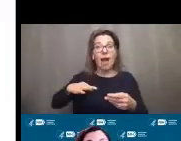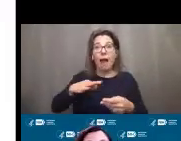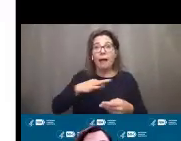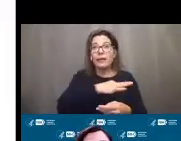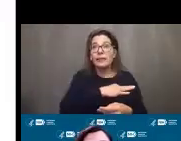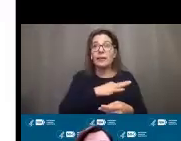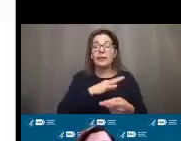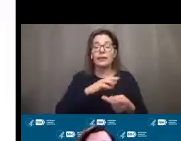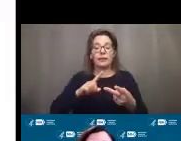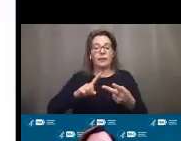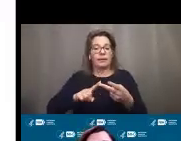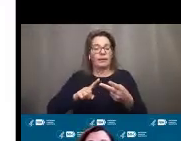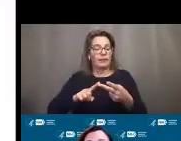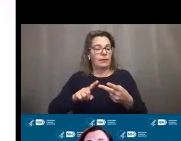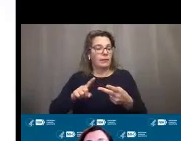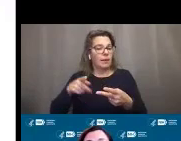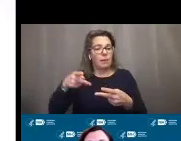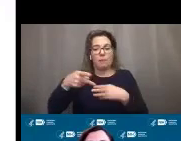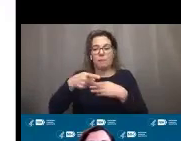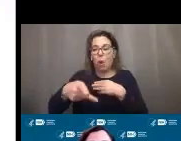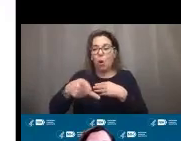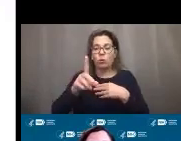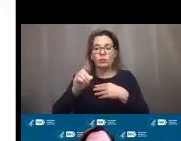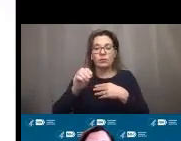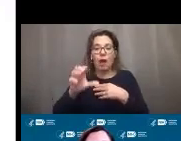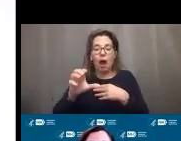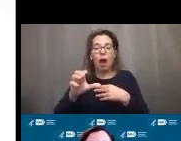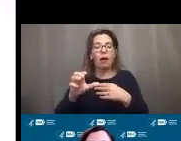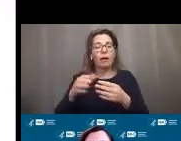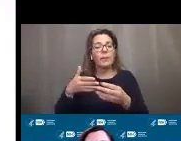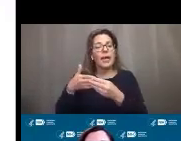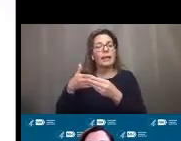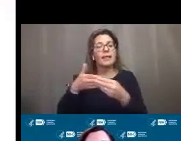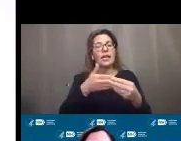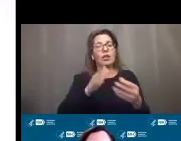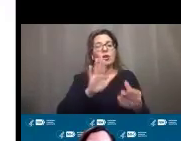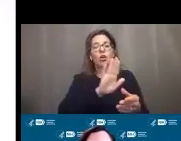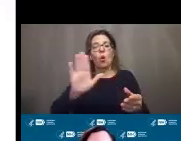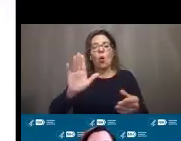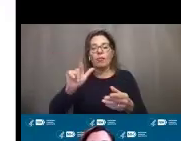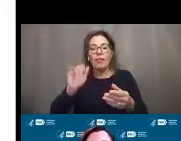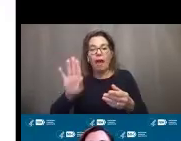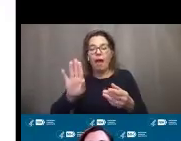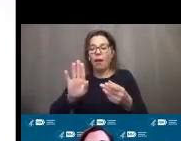I actually just started as Chief of the Cancer Training Branch 6 months ago,